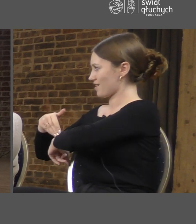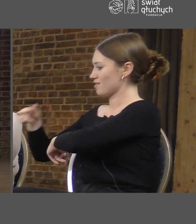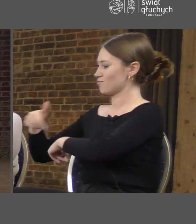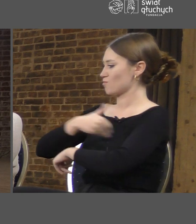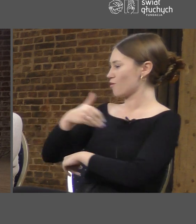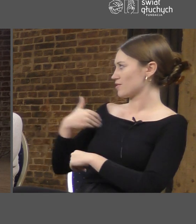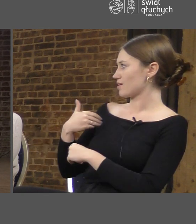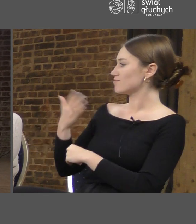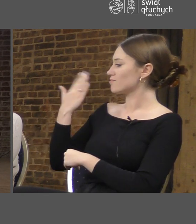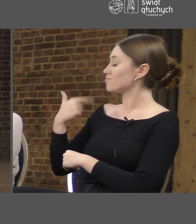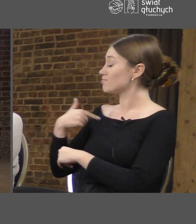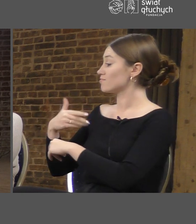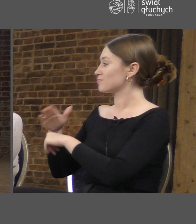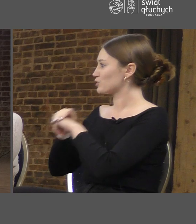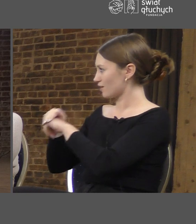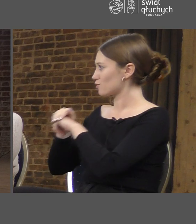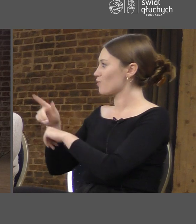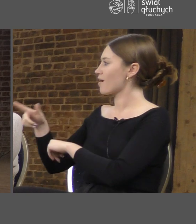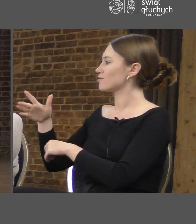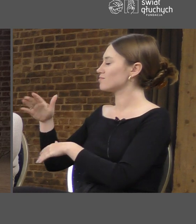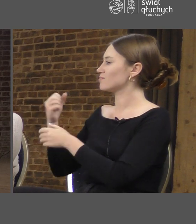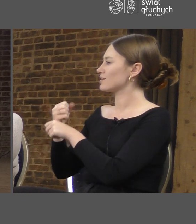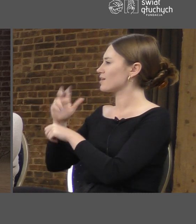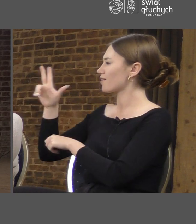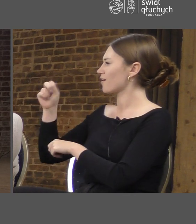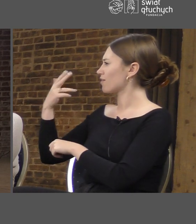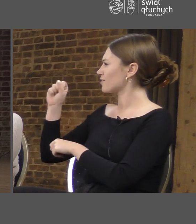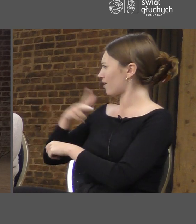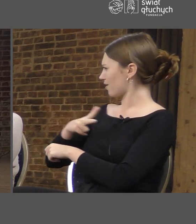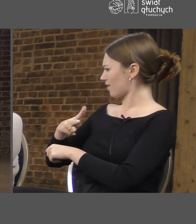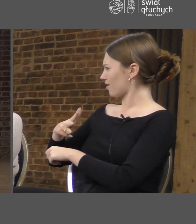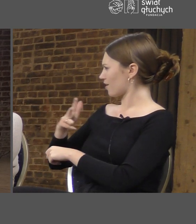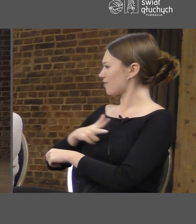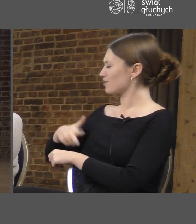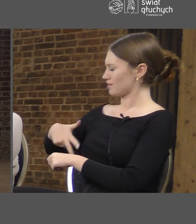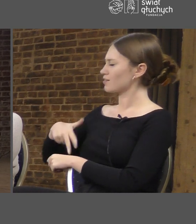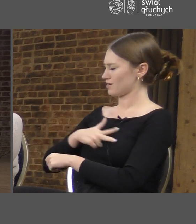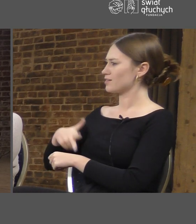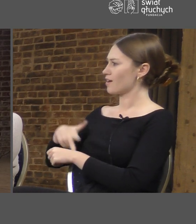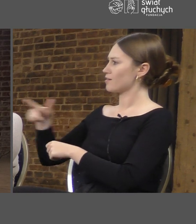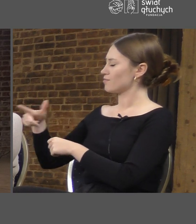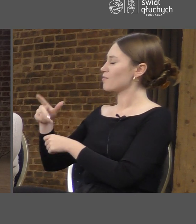I have a friend who works in Canada as a nurse and she is fulfilled in this profession.